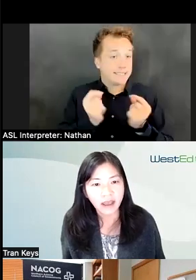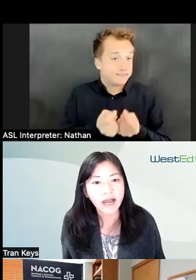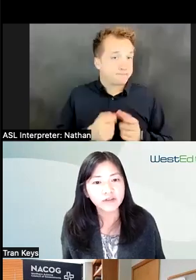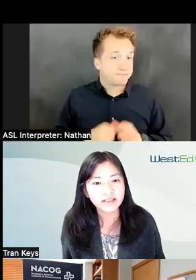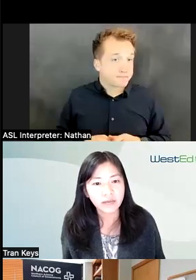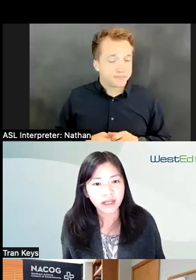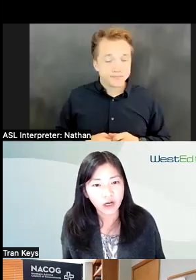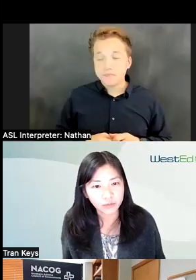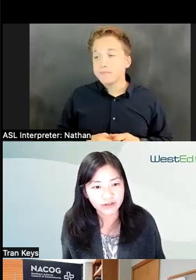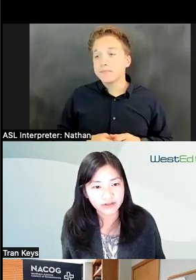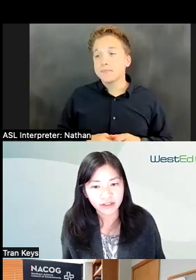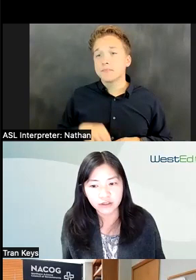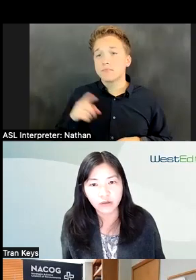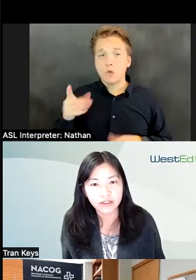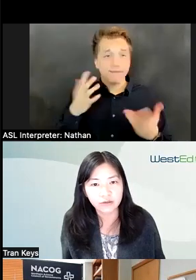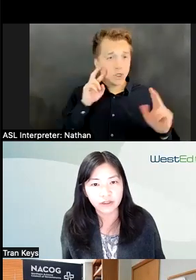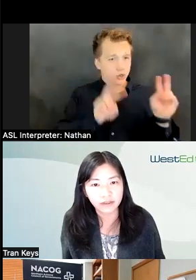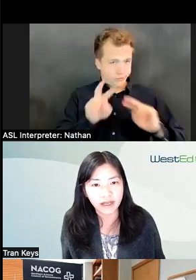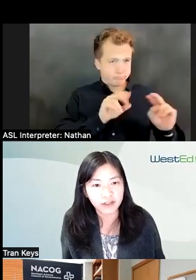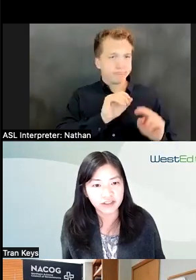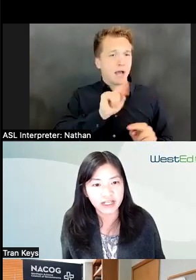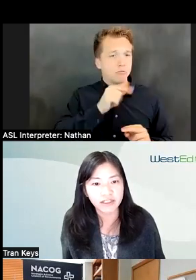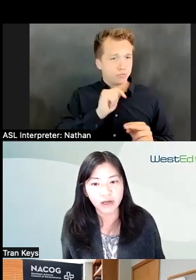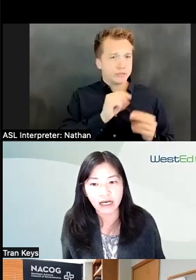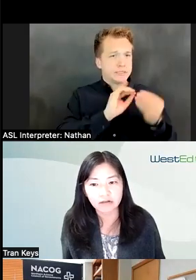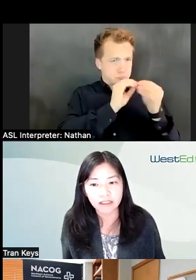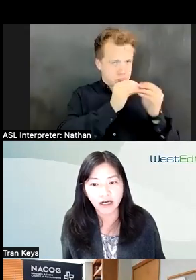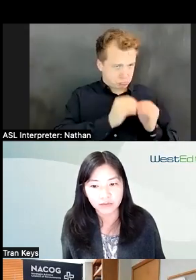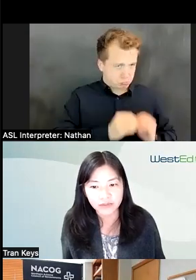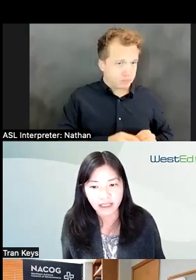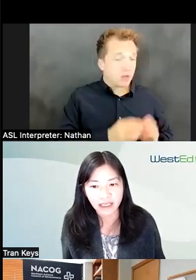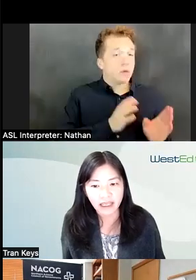After examining outputs, then you go into what Lenay mentioned. Now it's about outcomes.